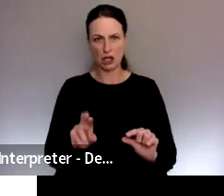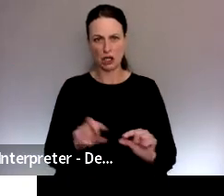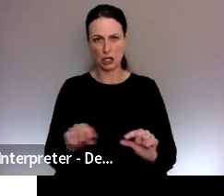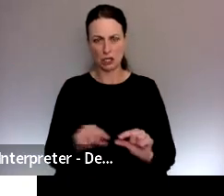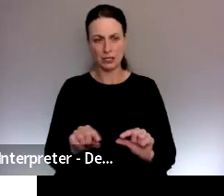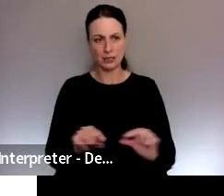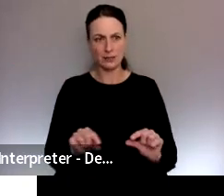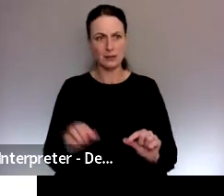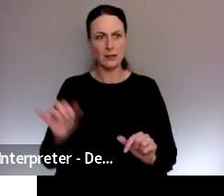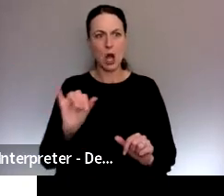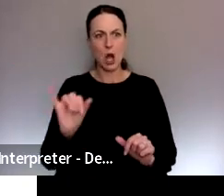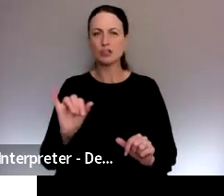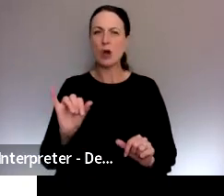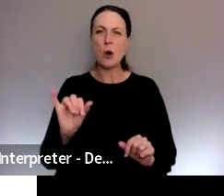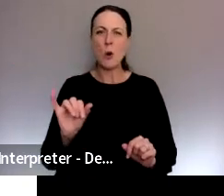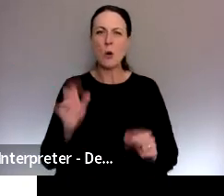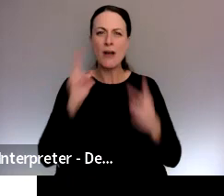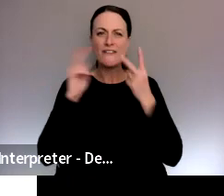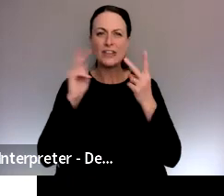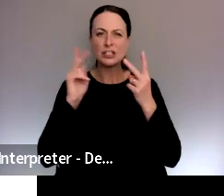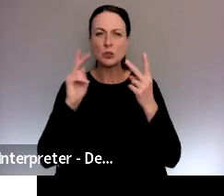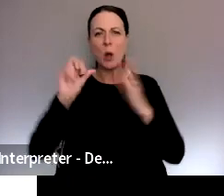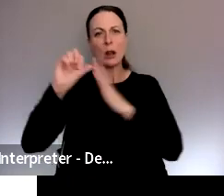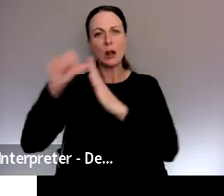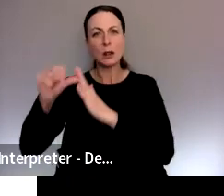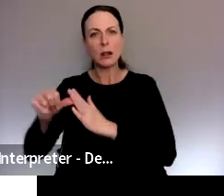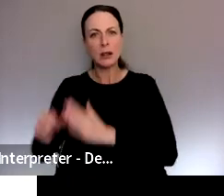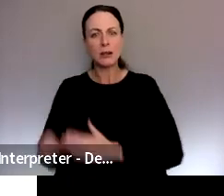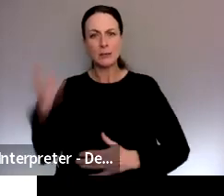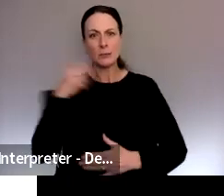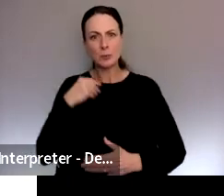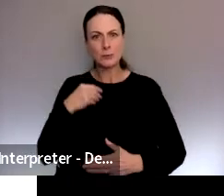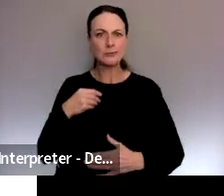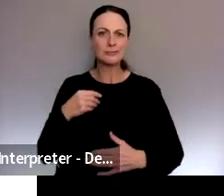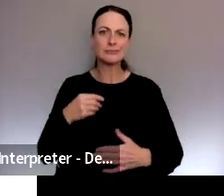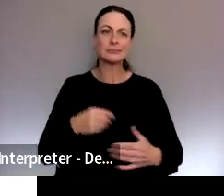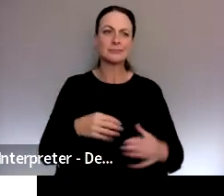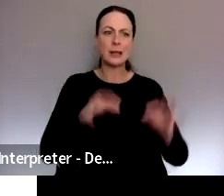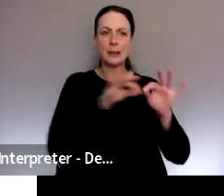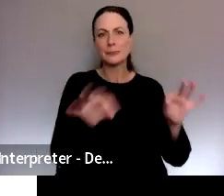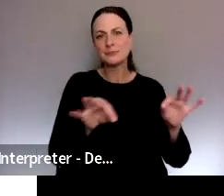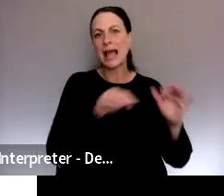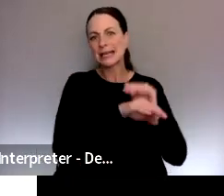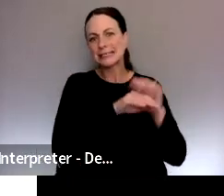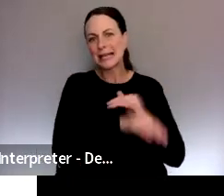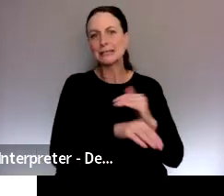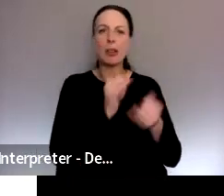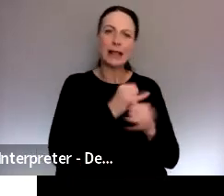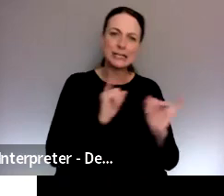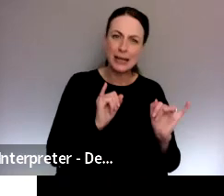And then we're also looking at some visual accent elements that contains our tagline, "Accessible, aware, and independent,"